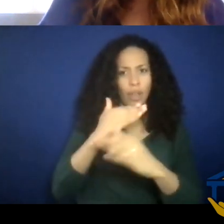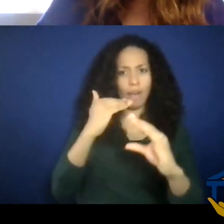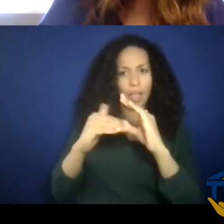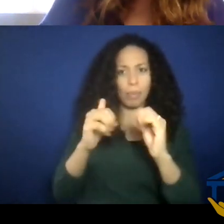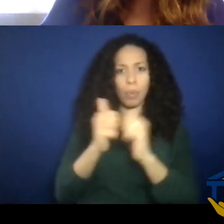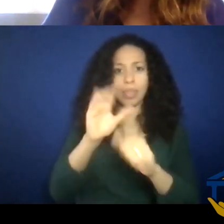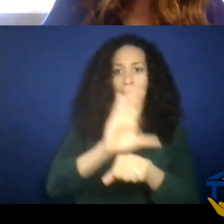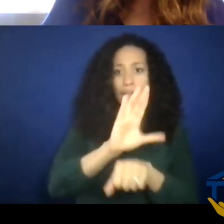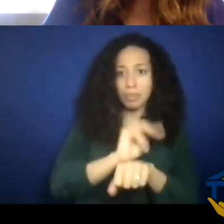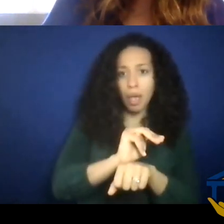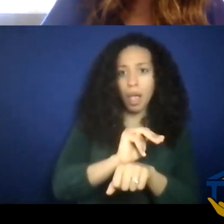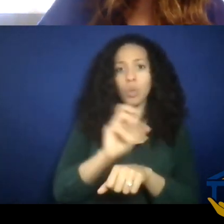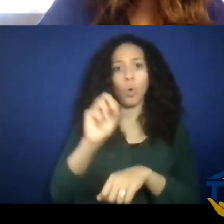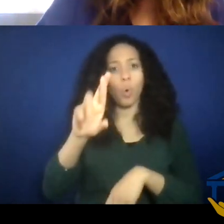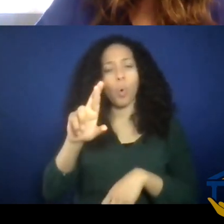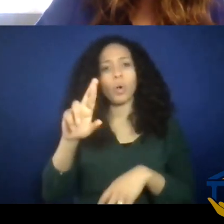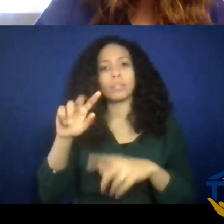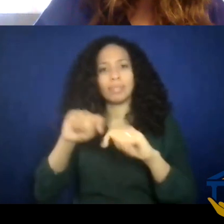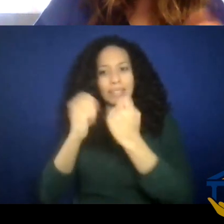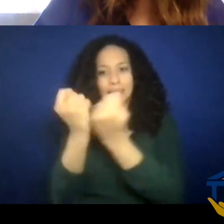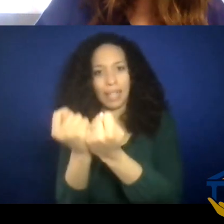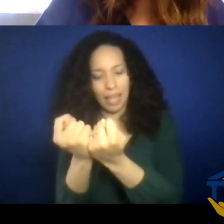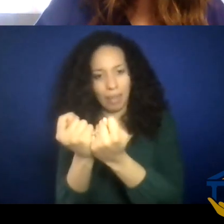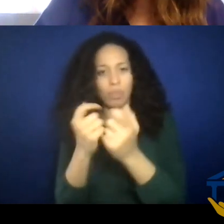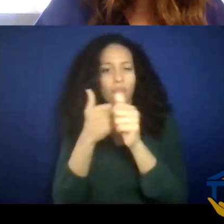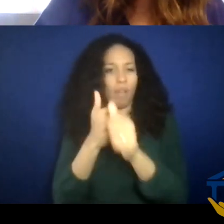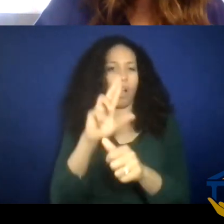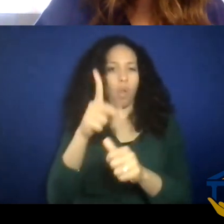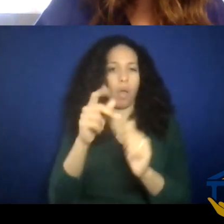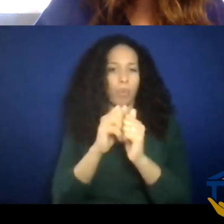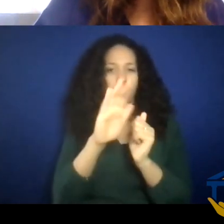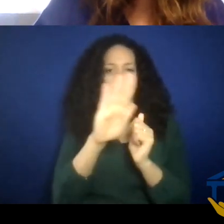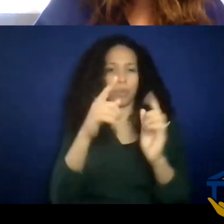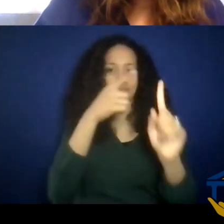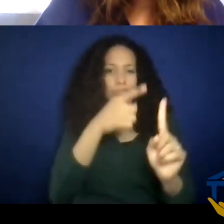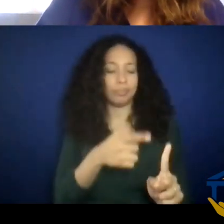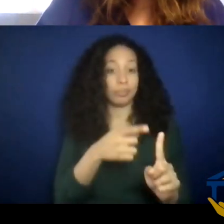following up on those points and you can follow up with your experts or training professionals.